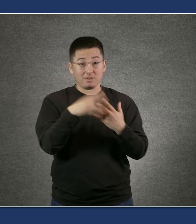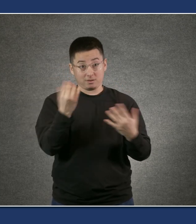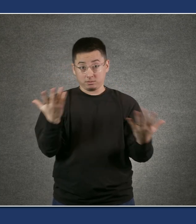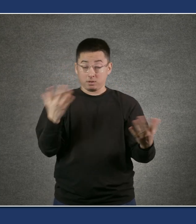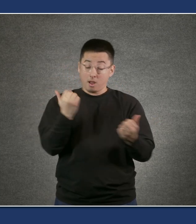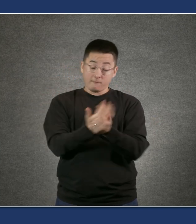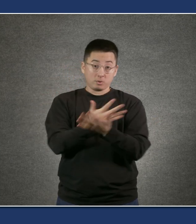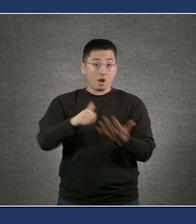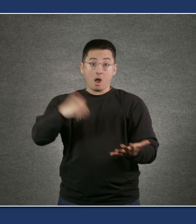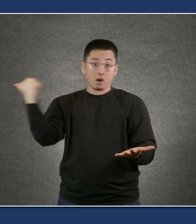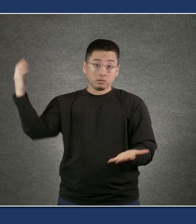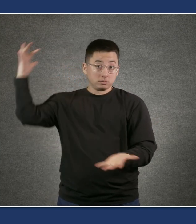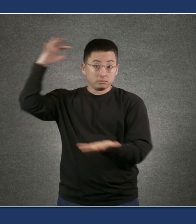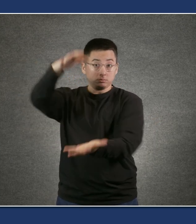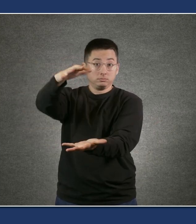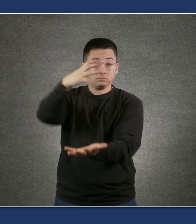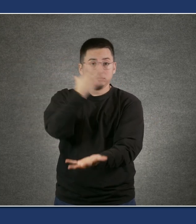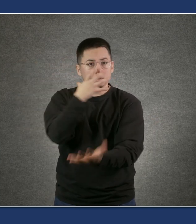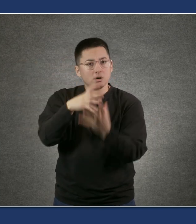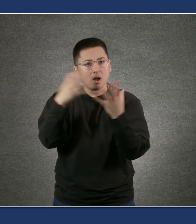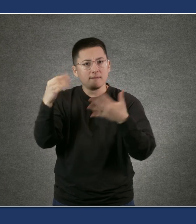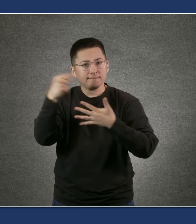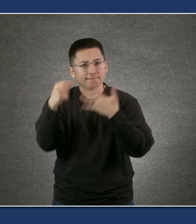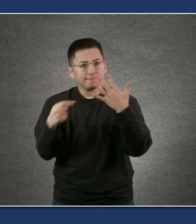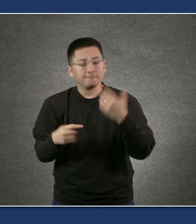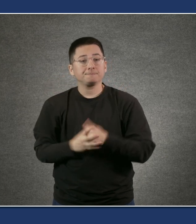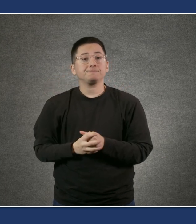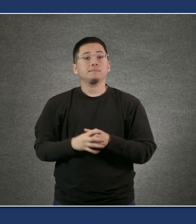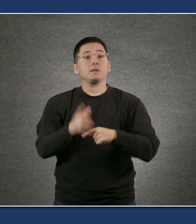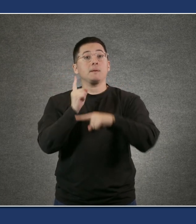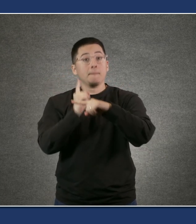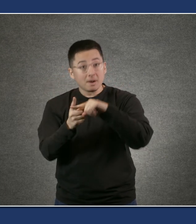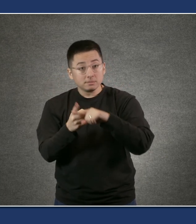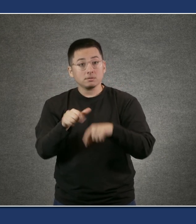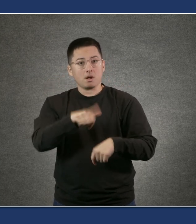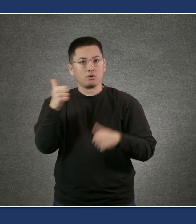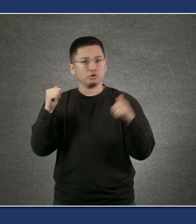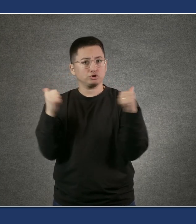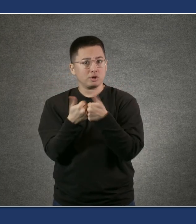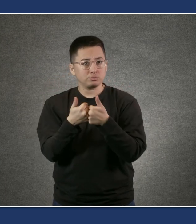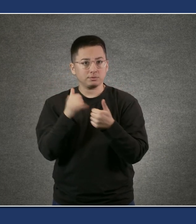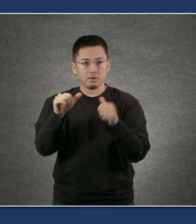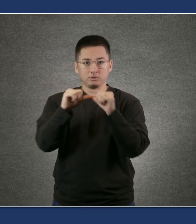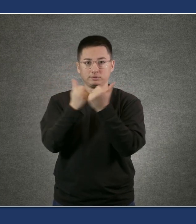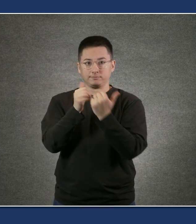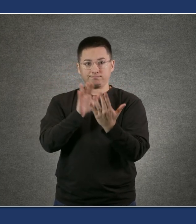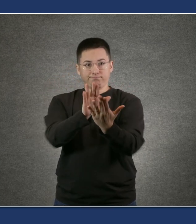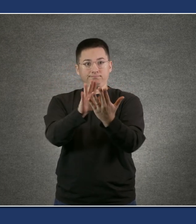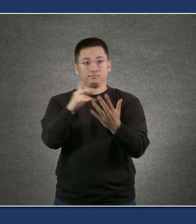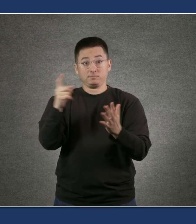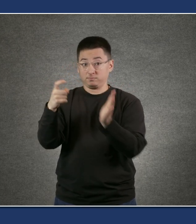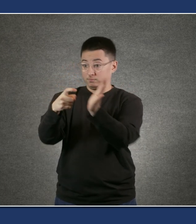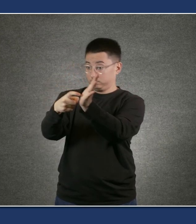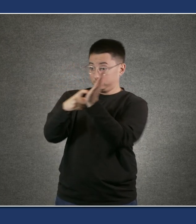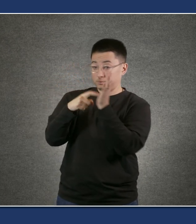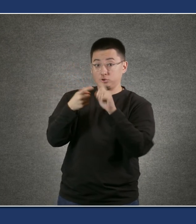are now facing in being mandated to transition from the traditional PCA program to the Consumer First Services